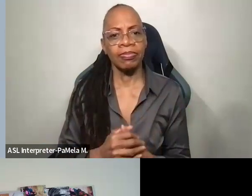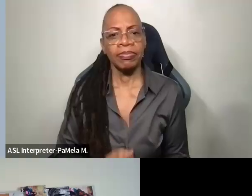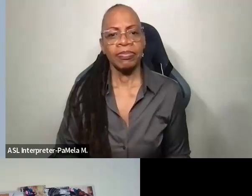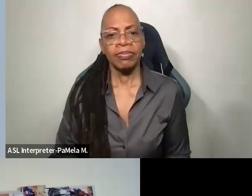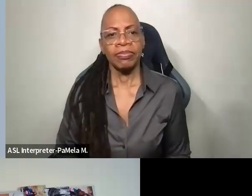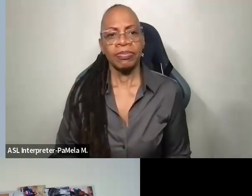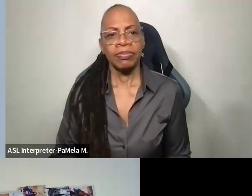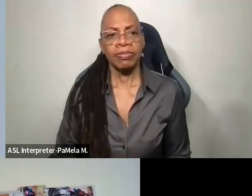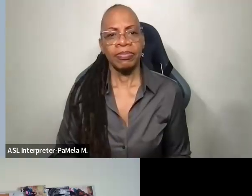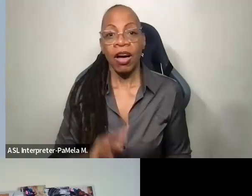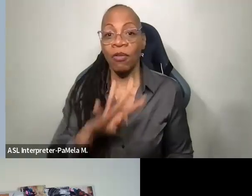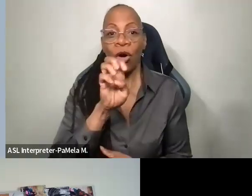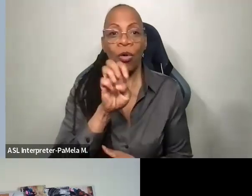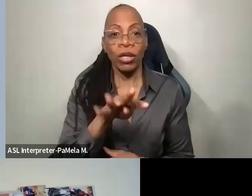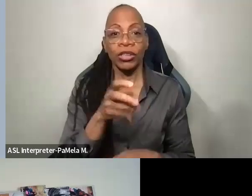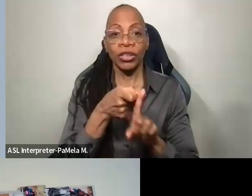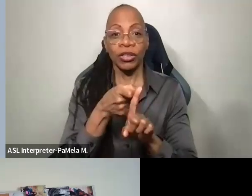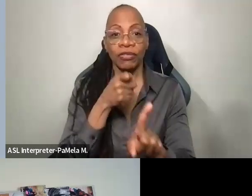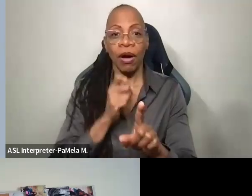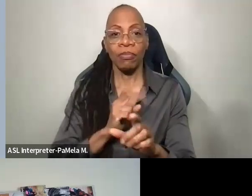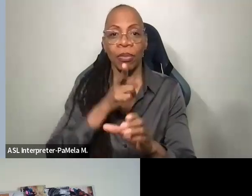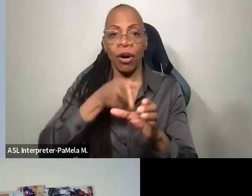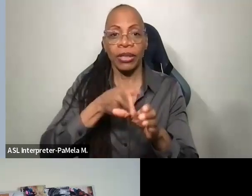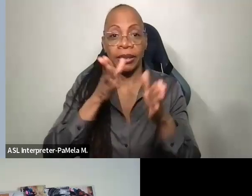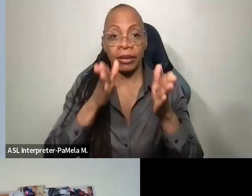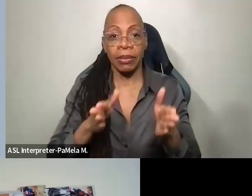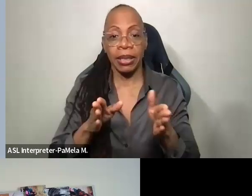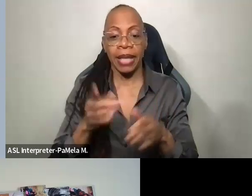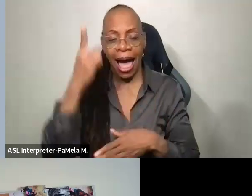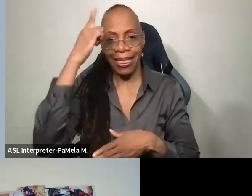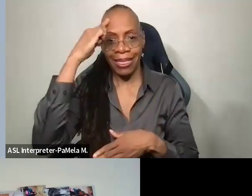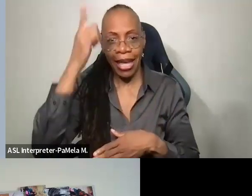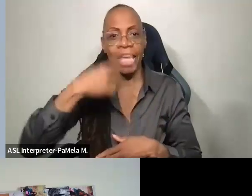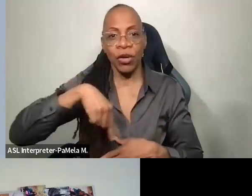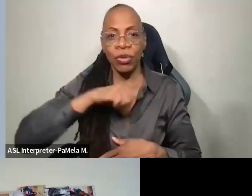questions from folks. I think we've covered a lot today.